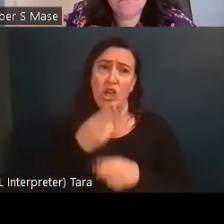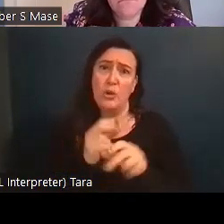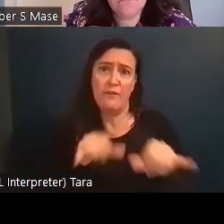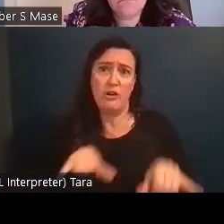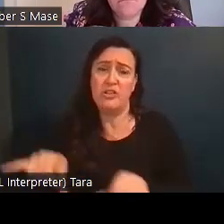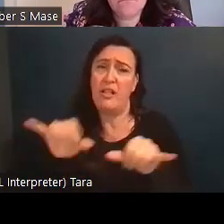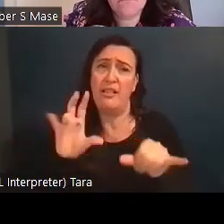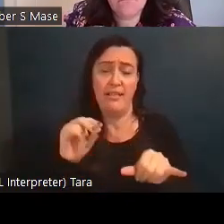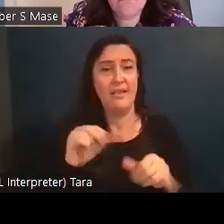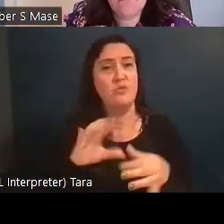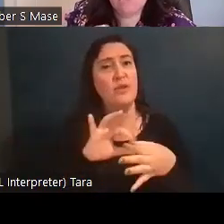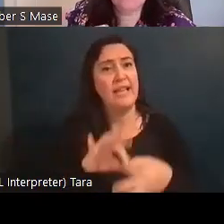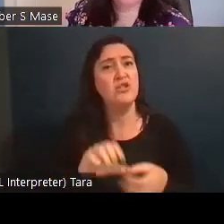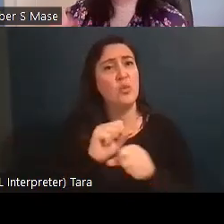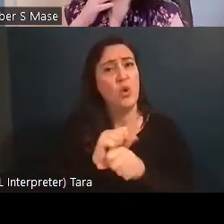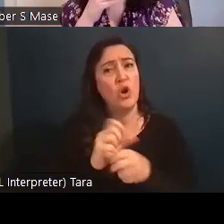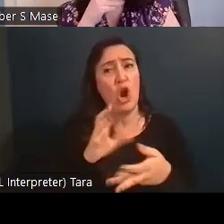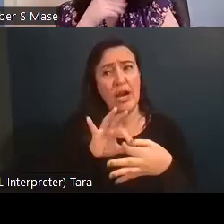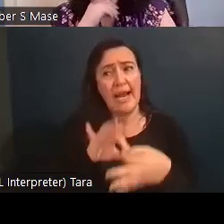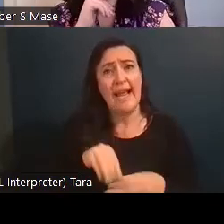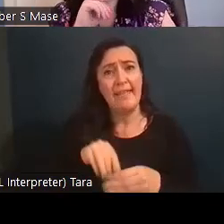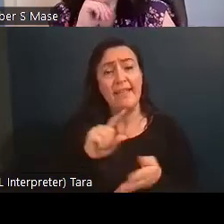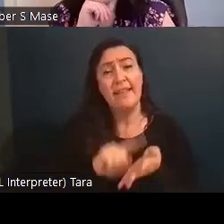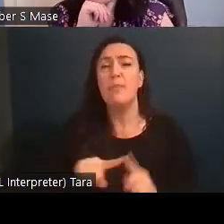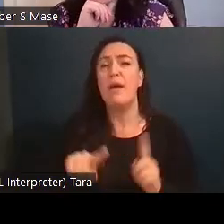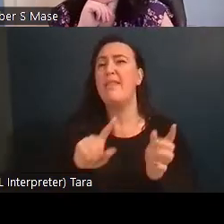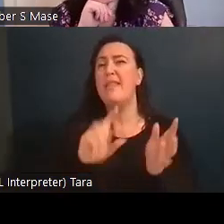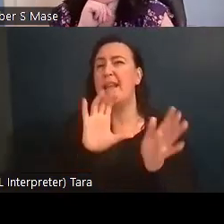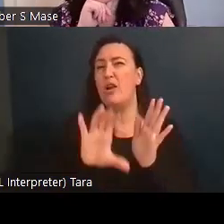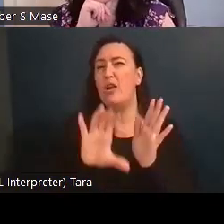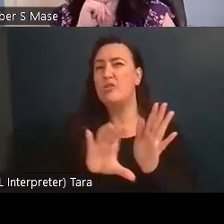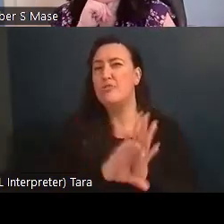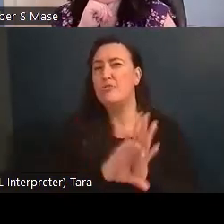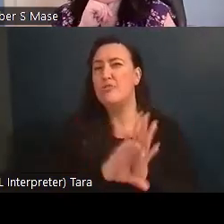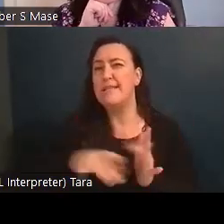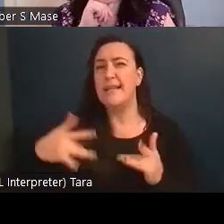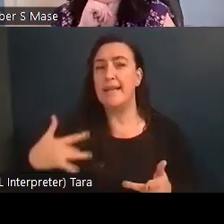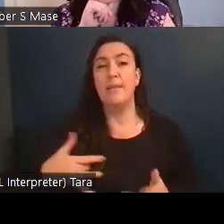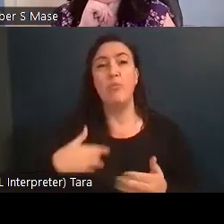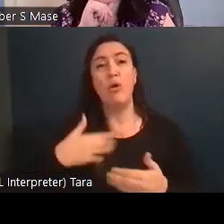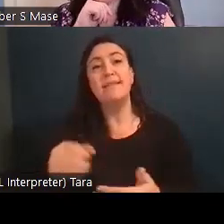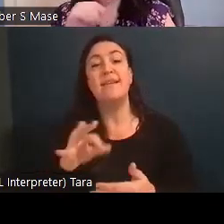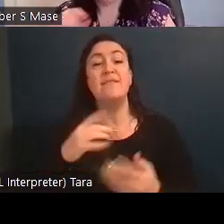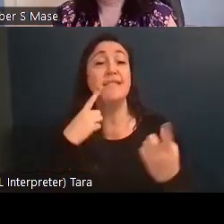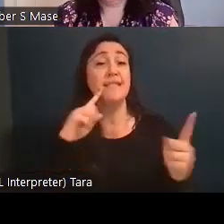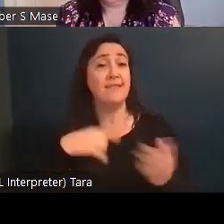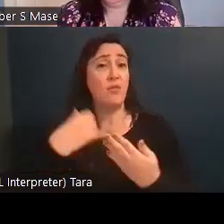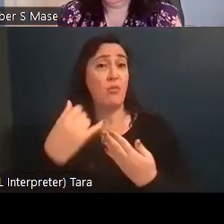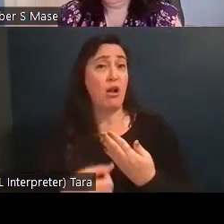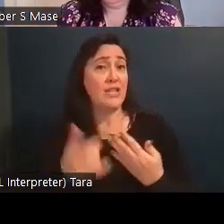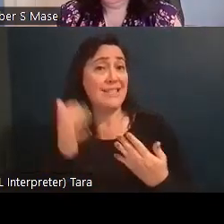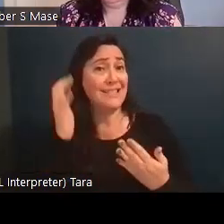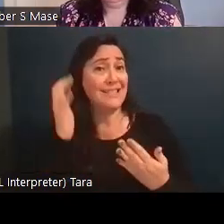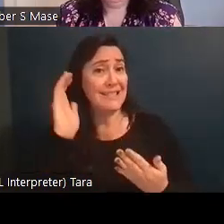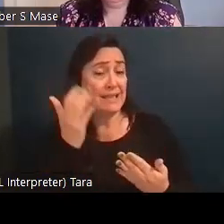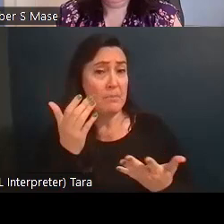But the characteristics and processes of successful projects that we've seen include this real prioritization of cross-